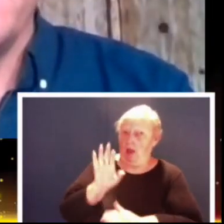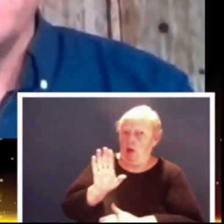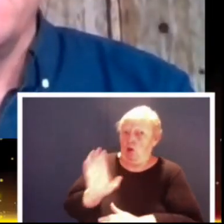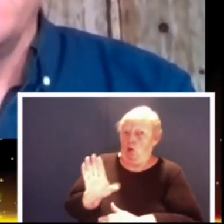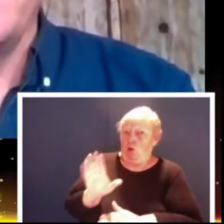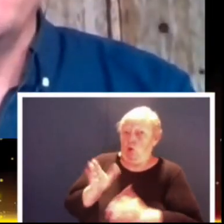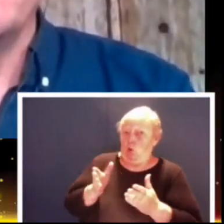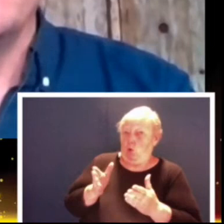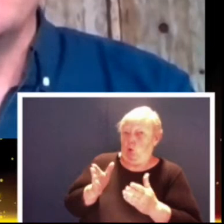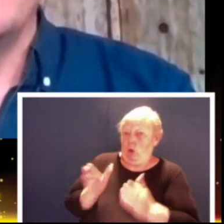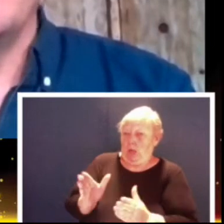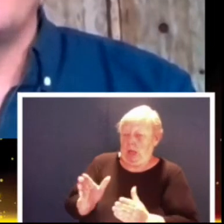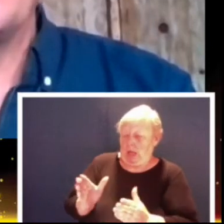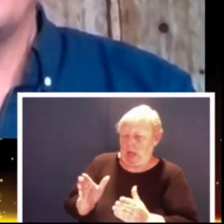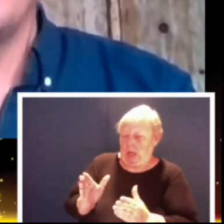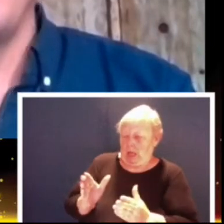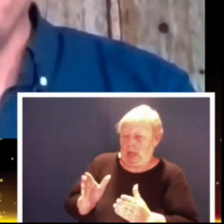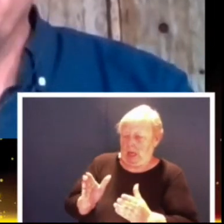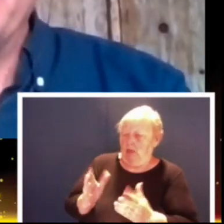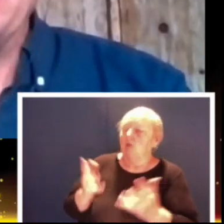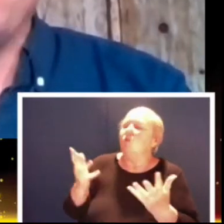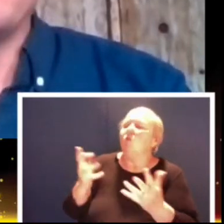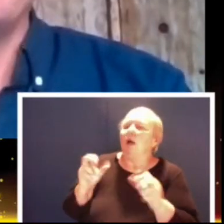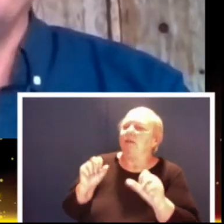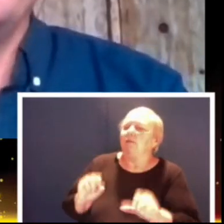And for a lot of people who aren't familiar